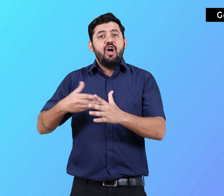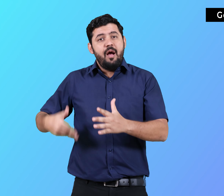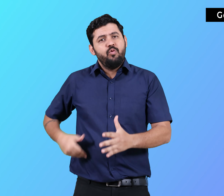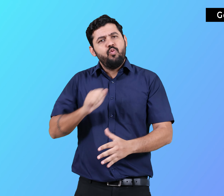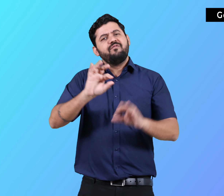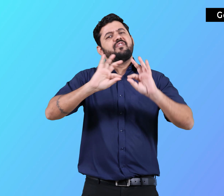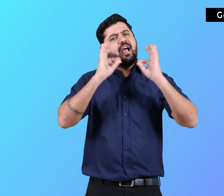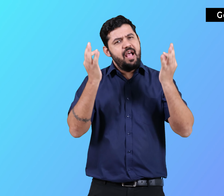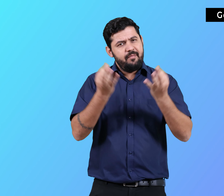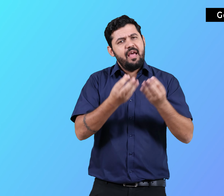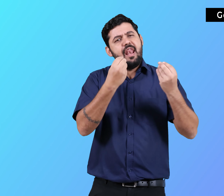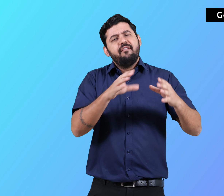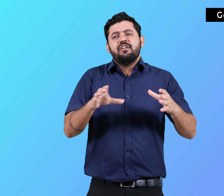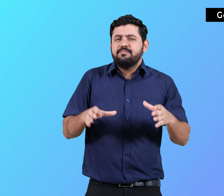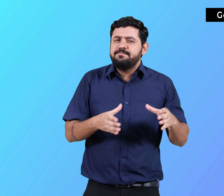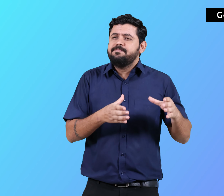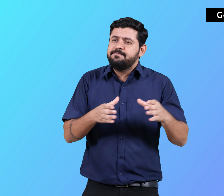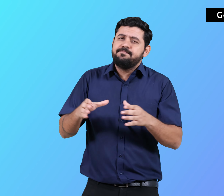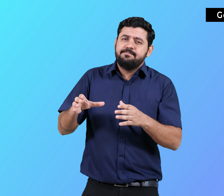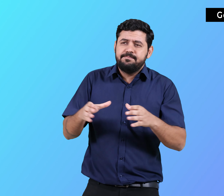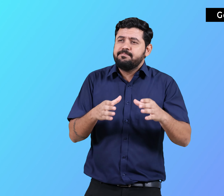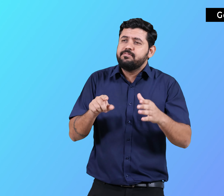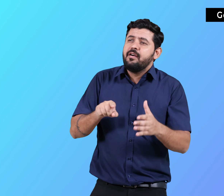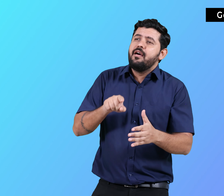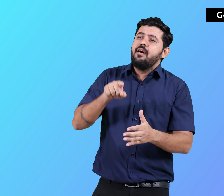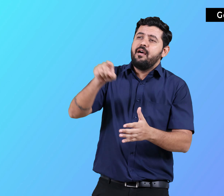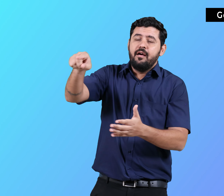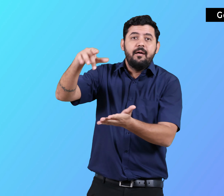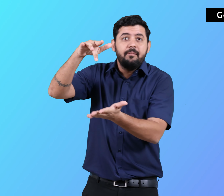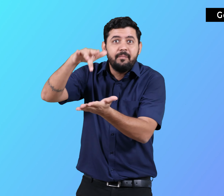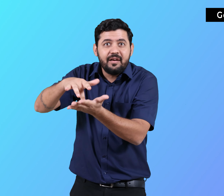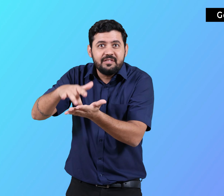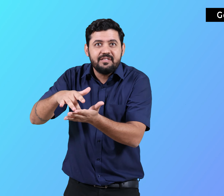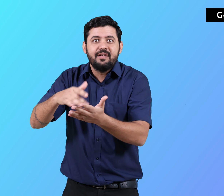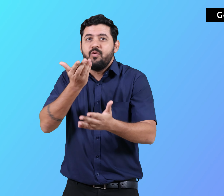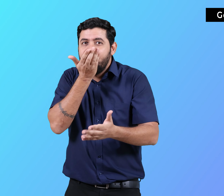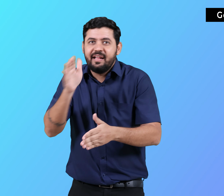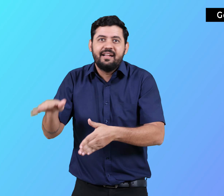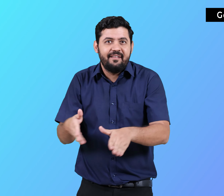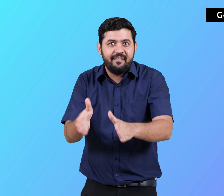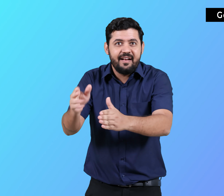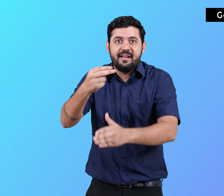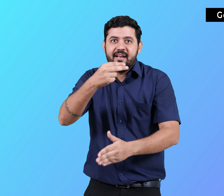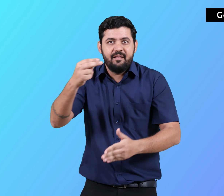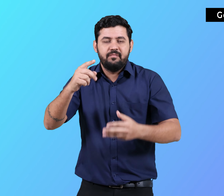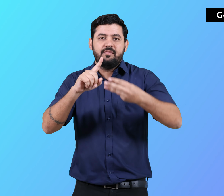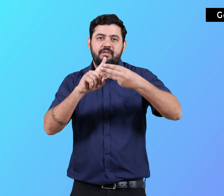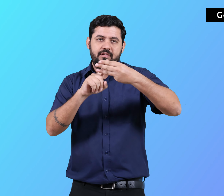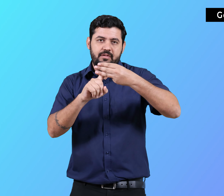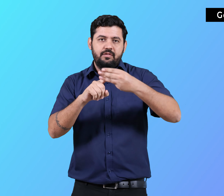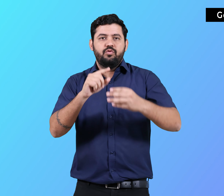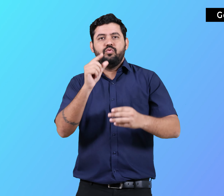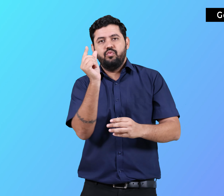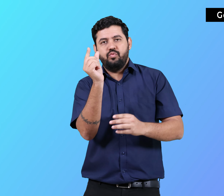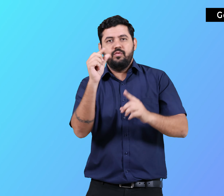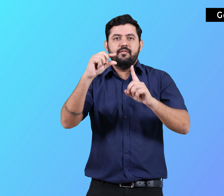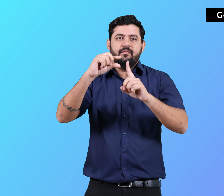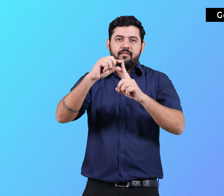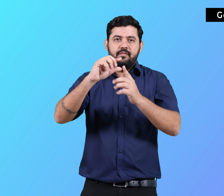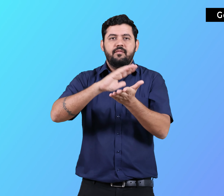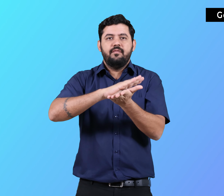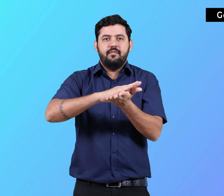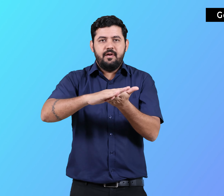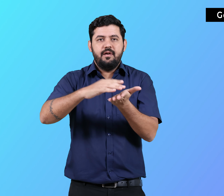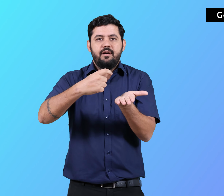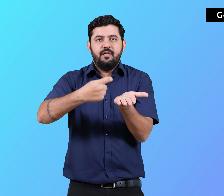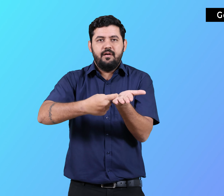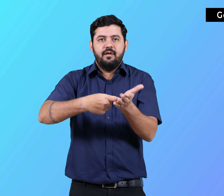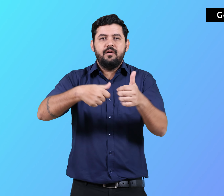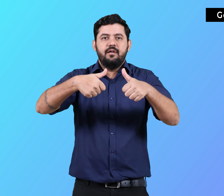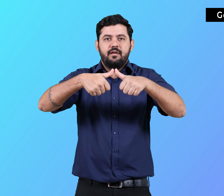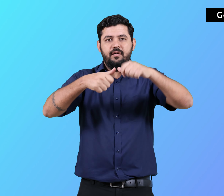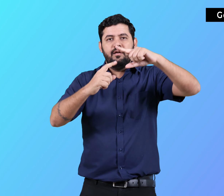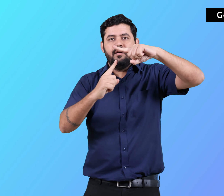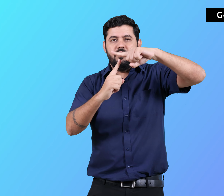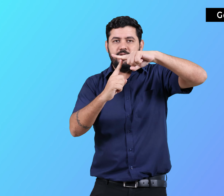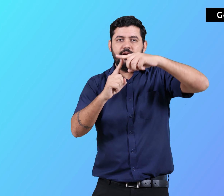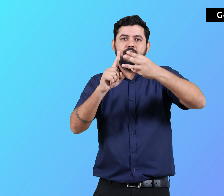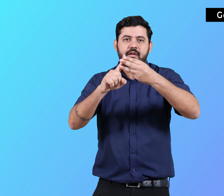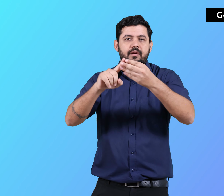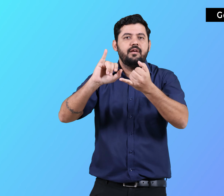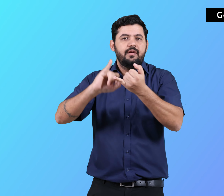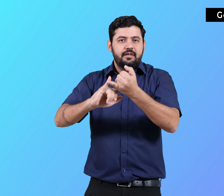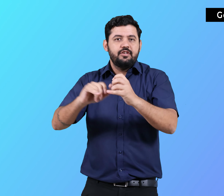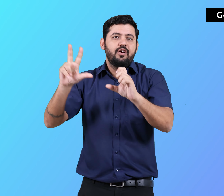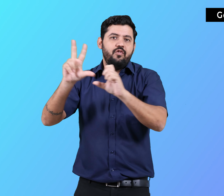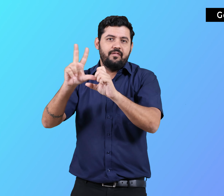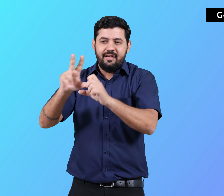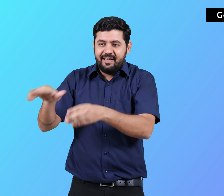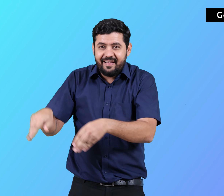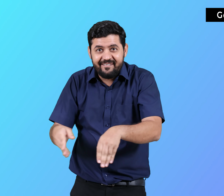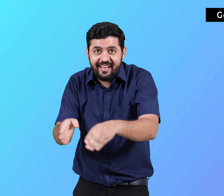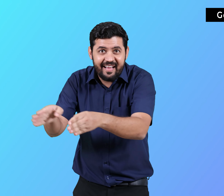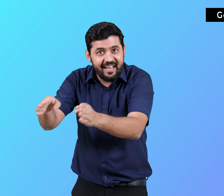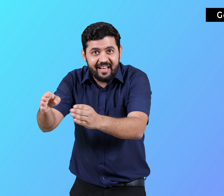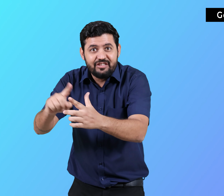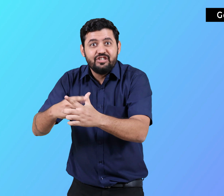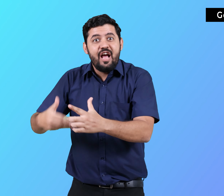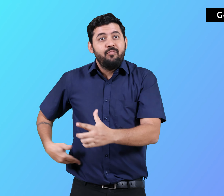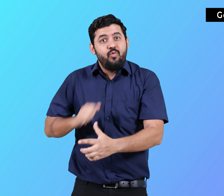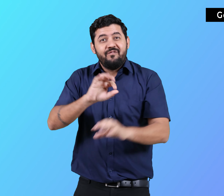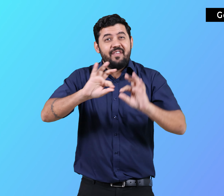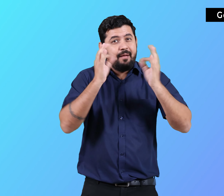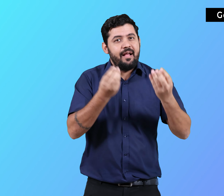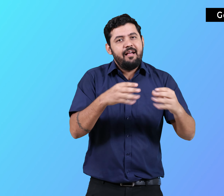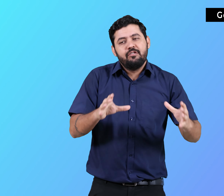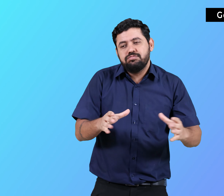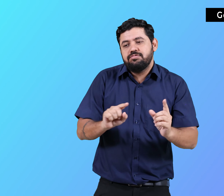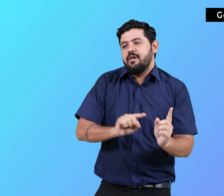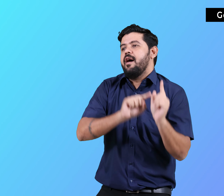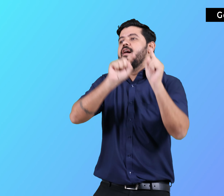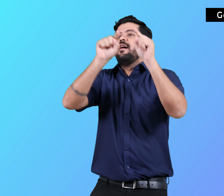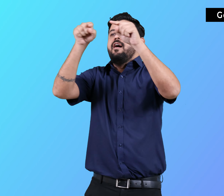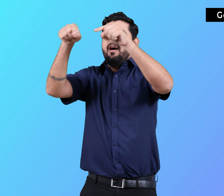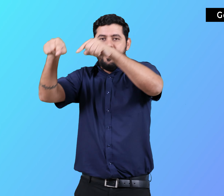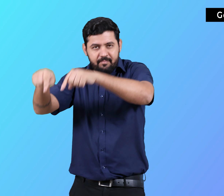Jacob ran away with his family, and they took with them everything they owned. They crossed the Euphrates River